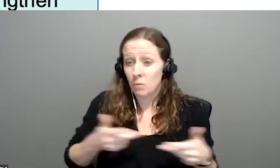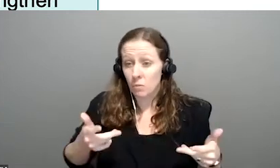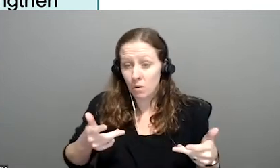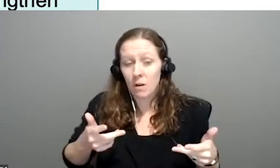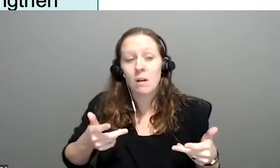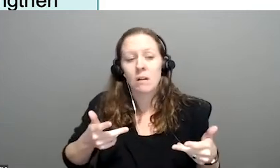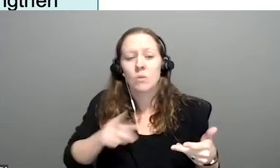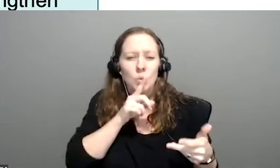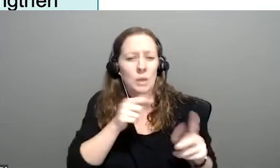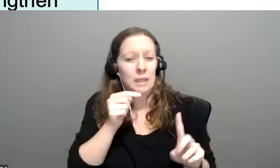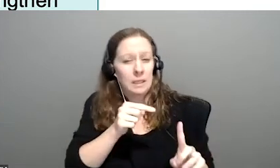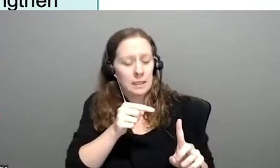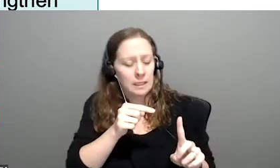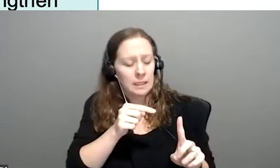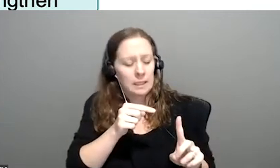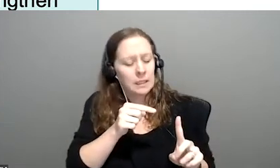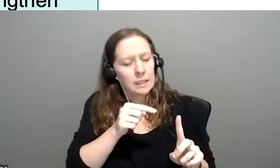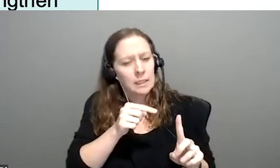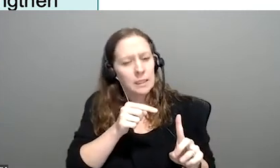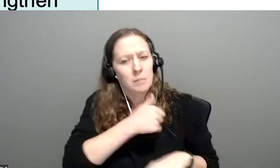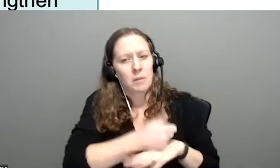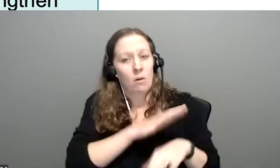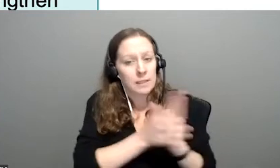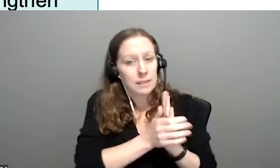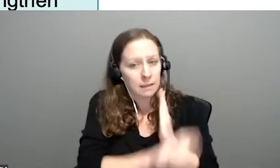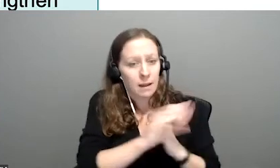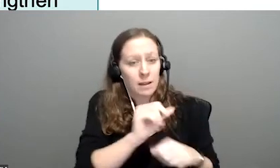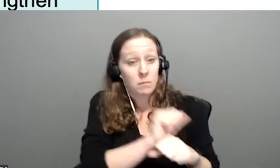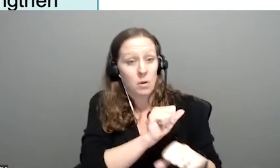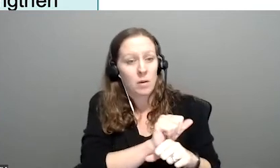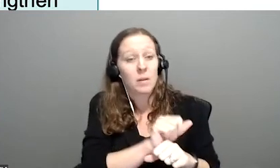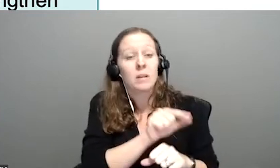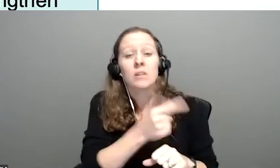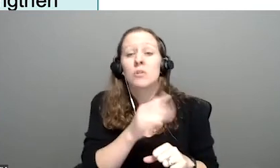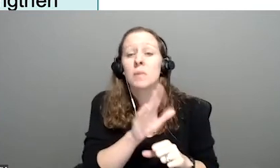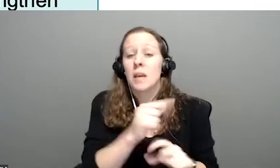that GBA+ helps us to identify opportunities to leverage untapped potential to strengthen our